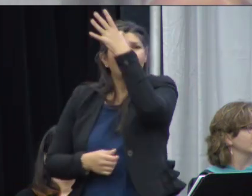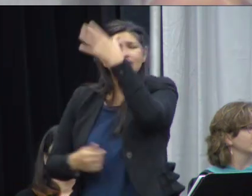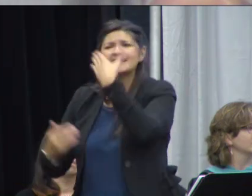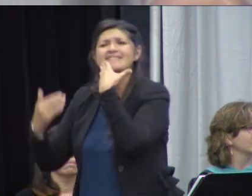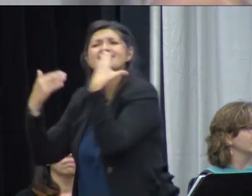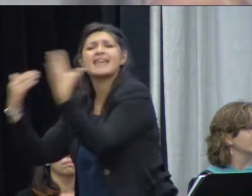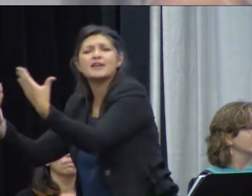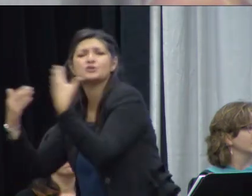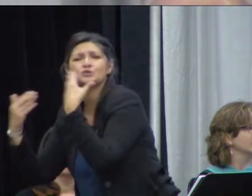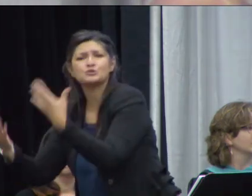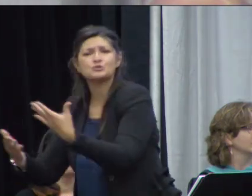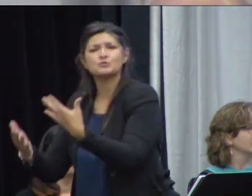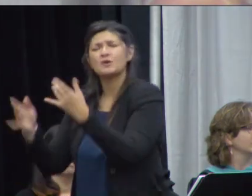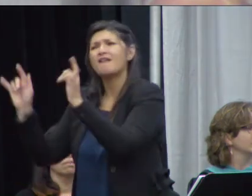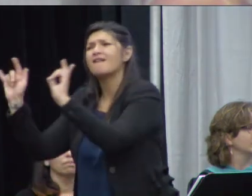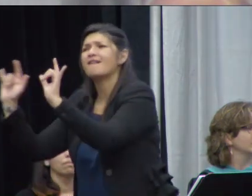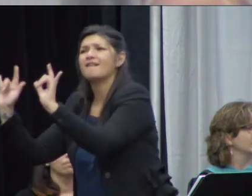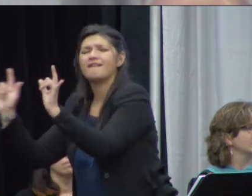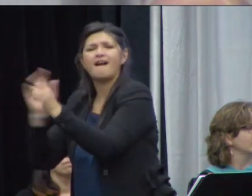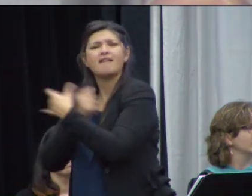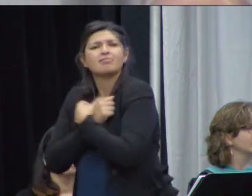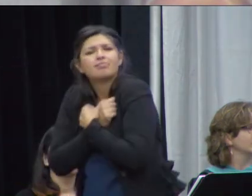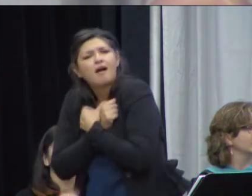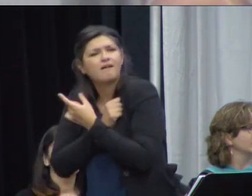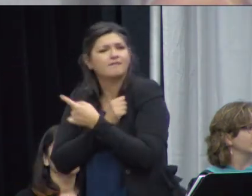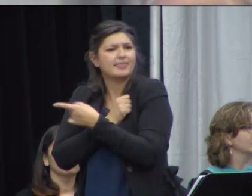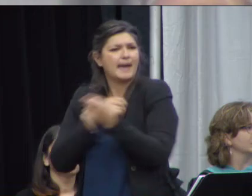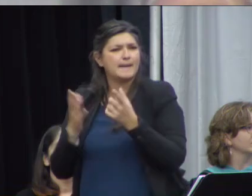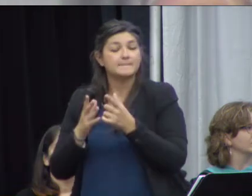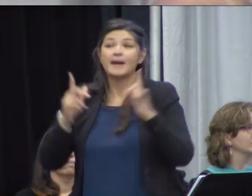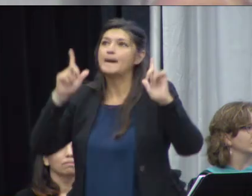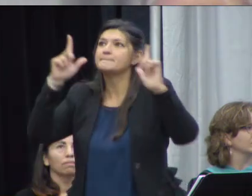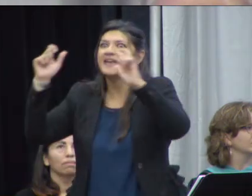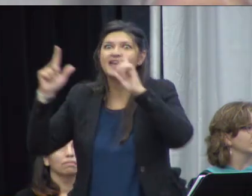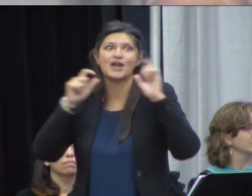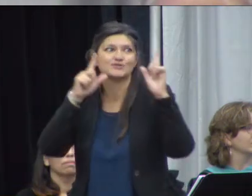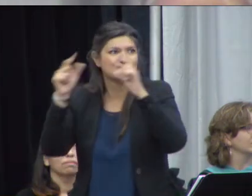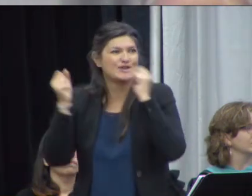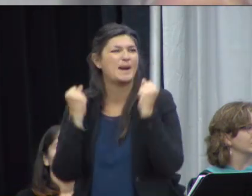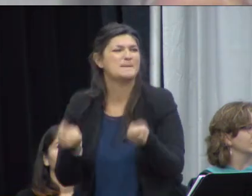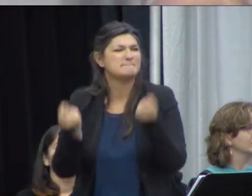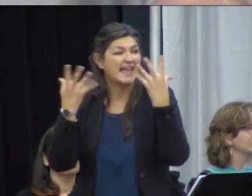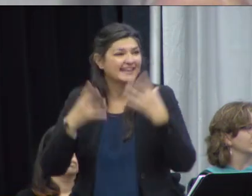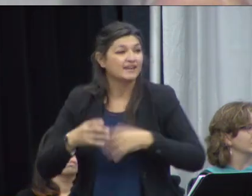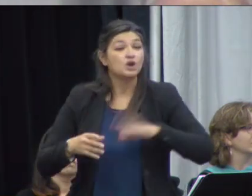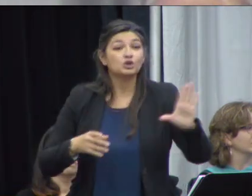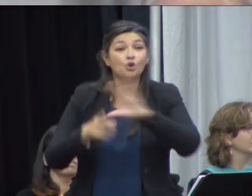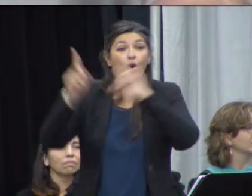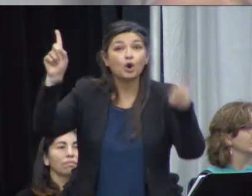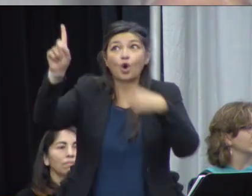Take plenty of pictures. Aim high, good luck, and remember,